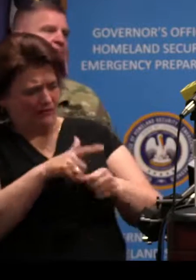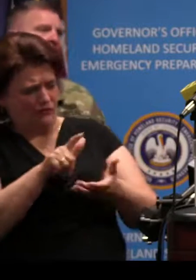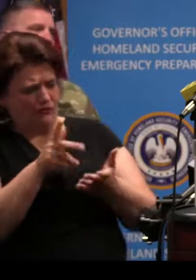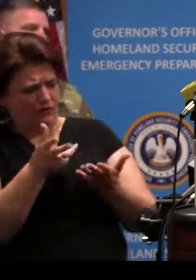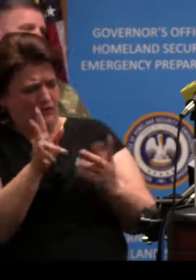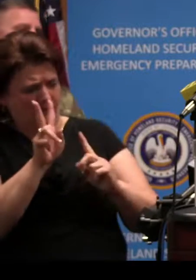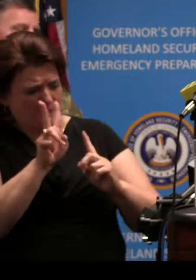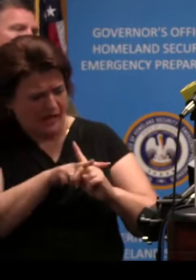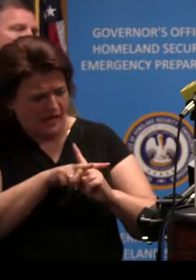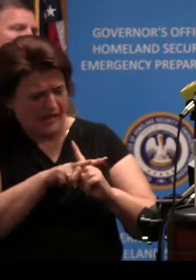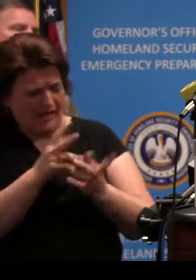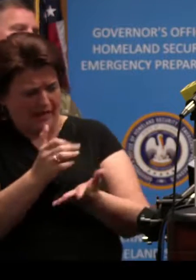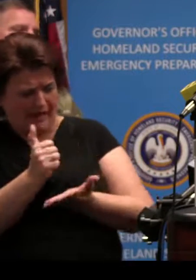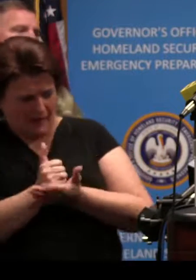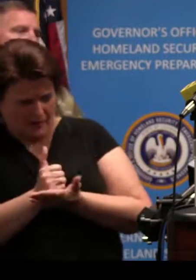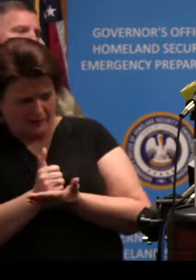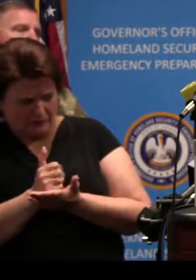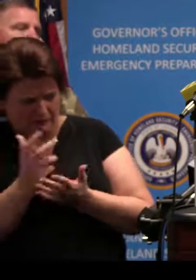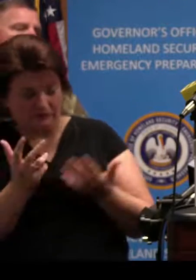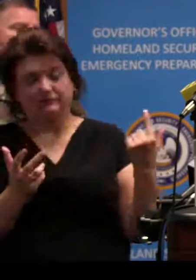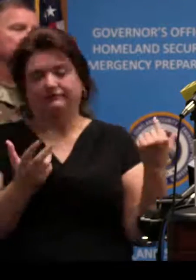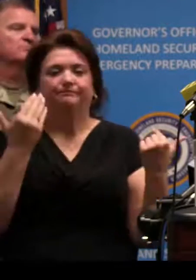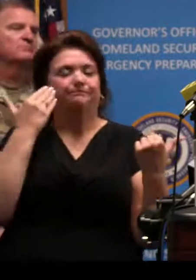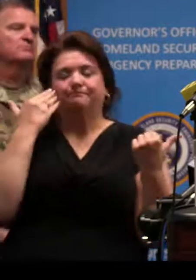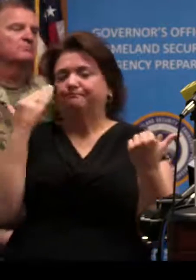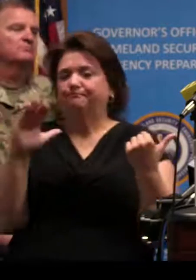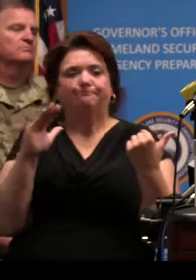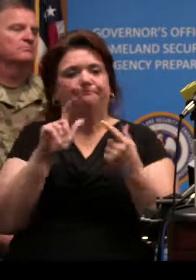have any any estimate on that one out what I can tell you with respect to